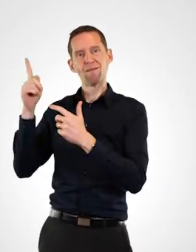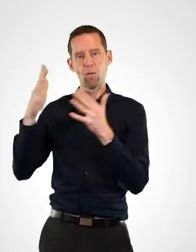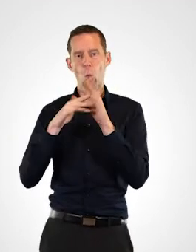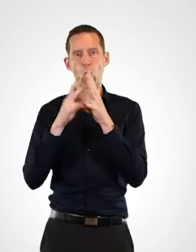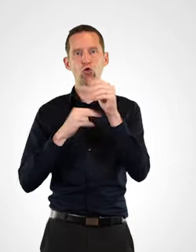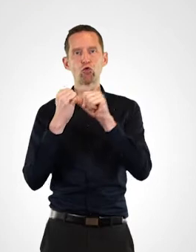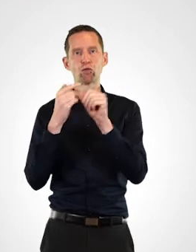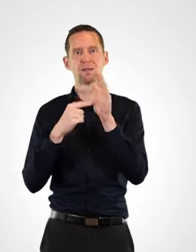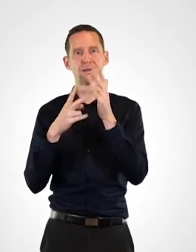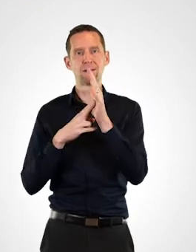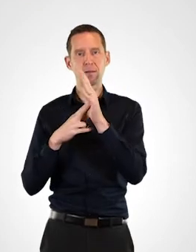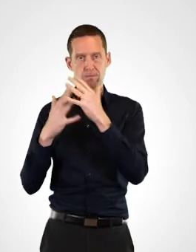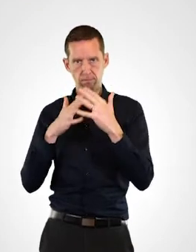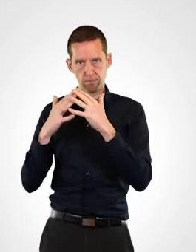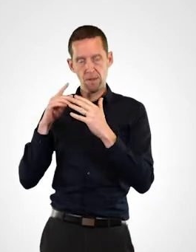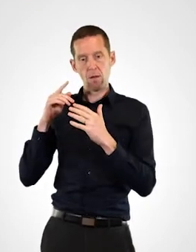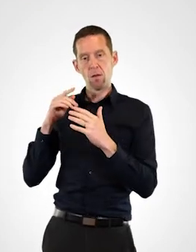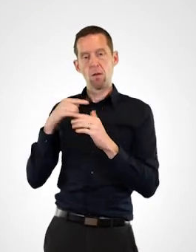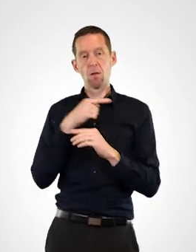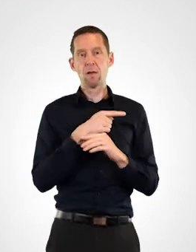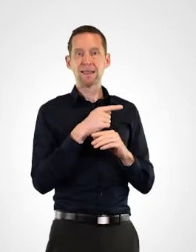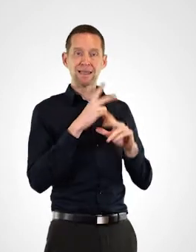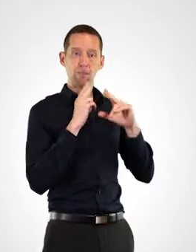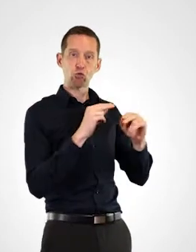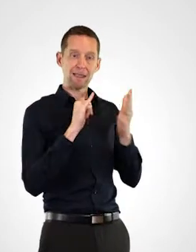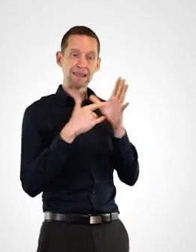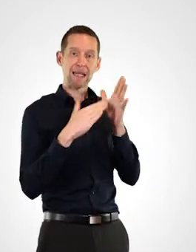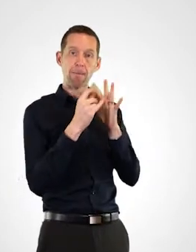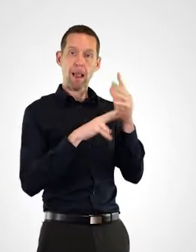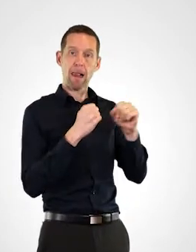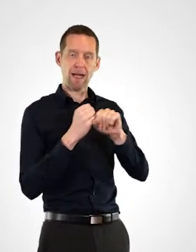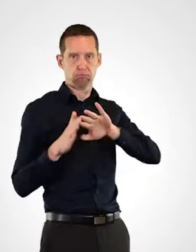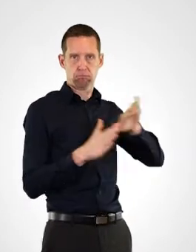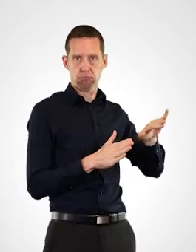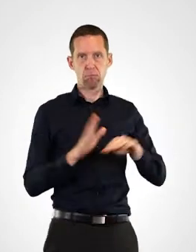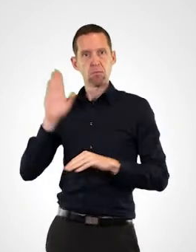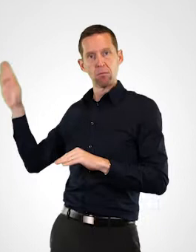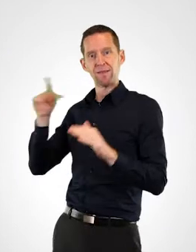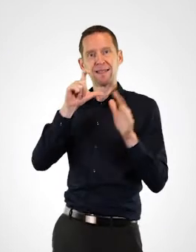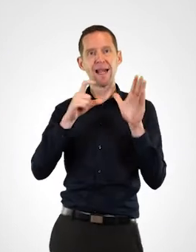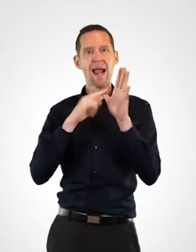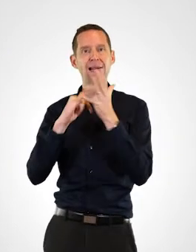was designed to be an alternative to speech sample analysis.